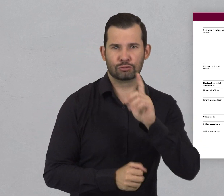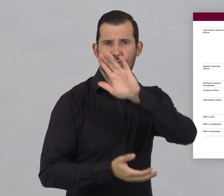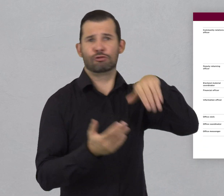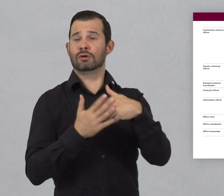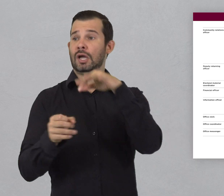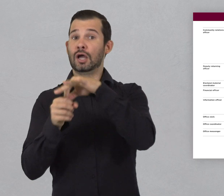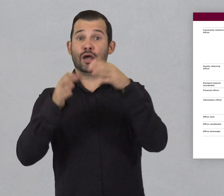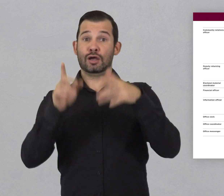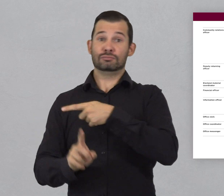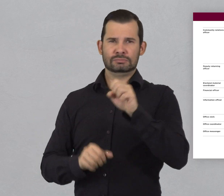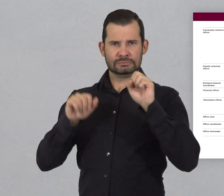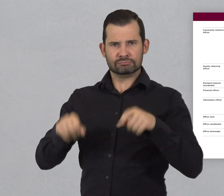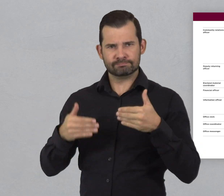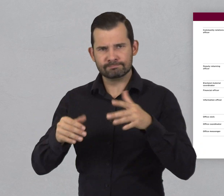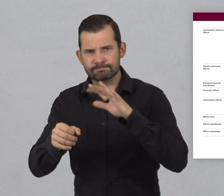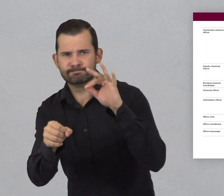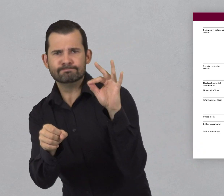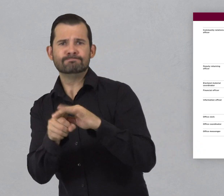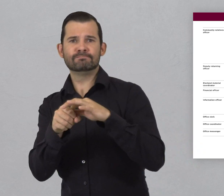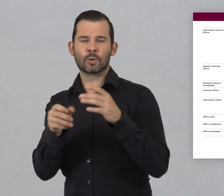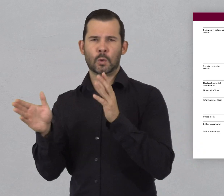makes sure that all electors are able to cast their ballot